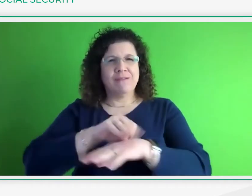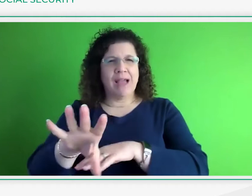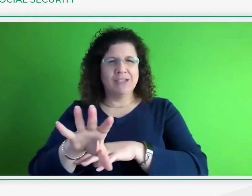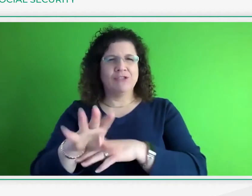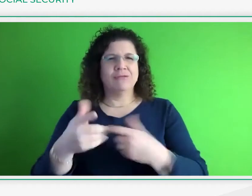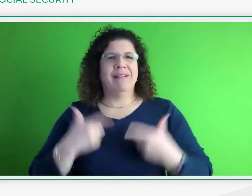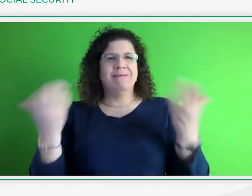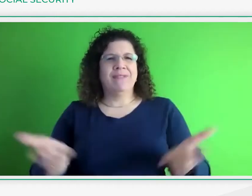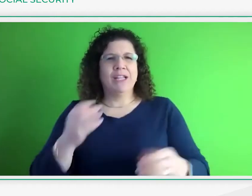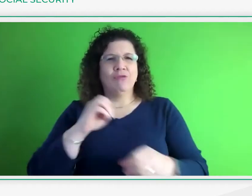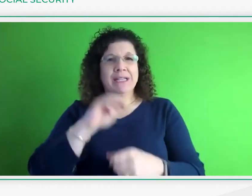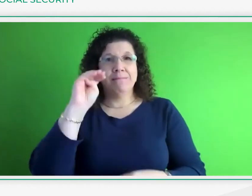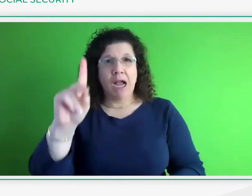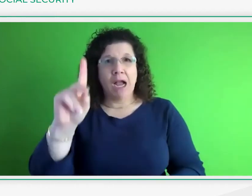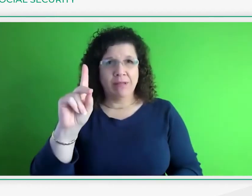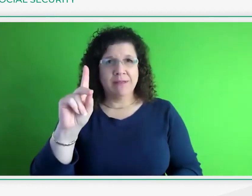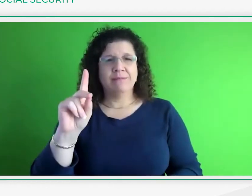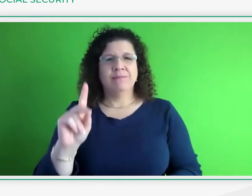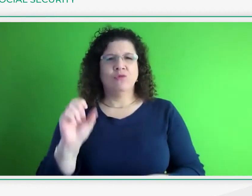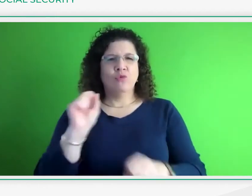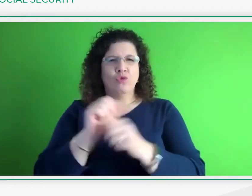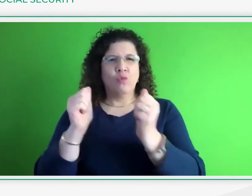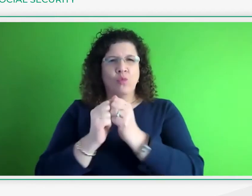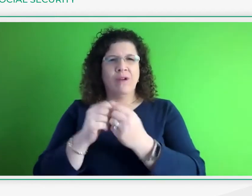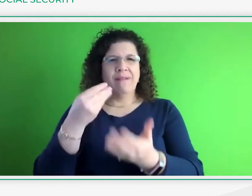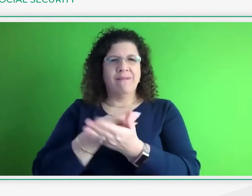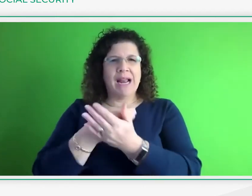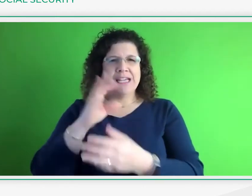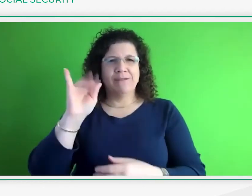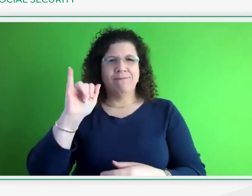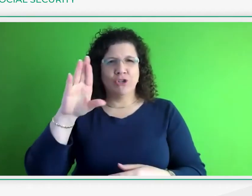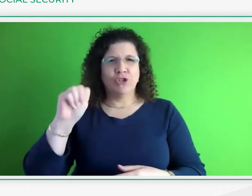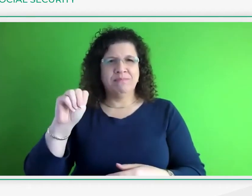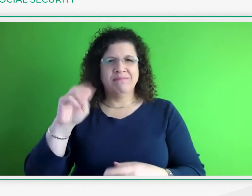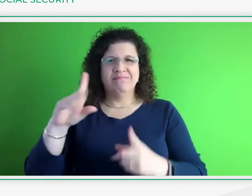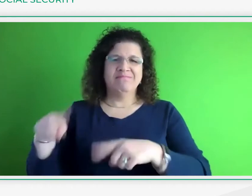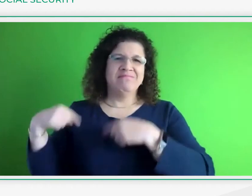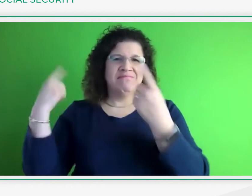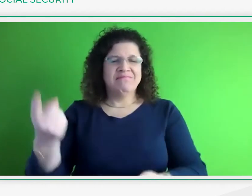I'm a financial advisor, and I live in Maryland. I work with a financial firm.